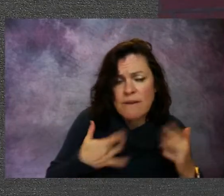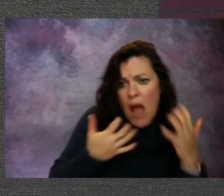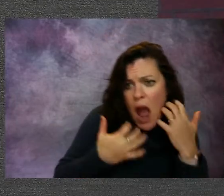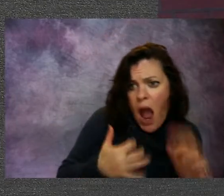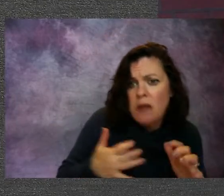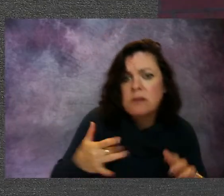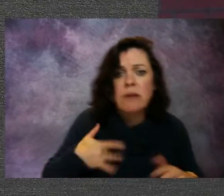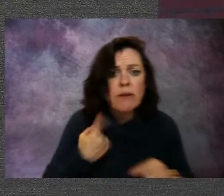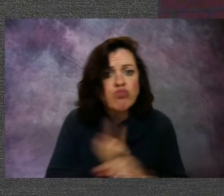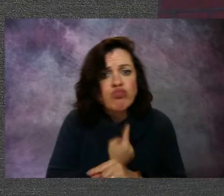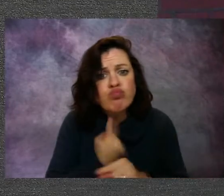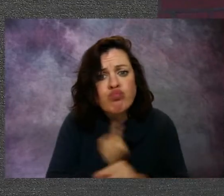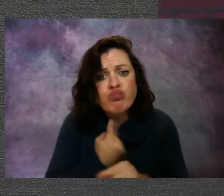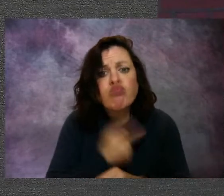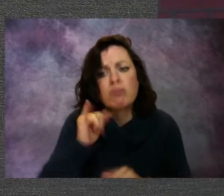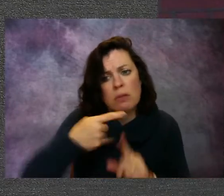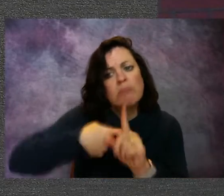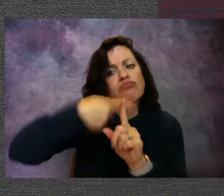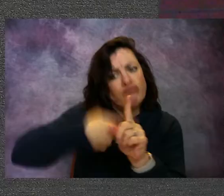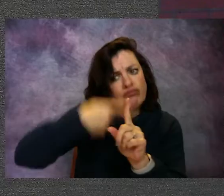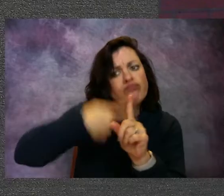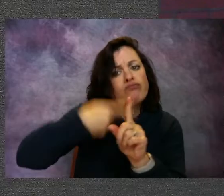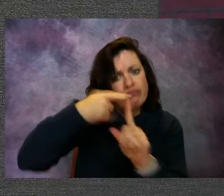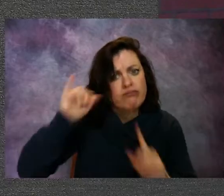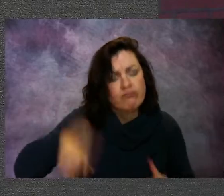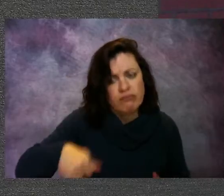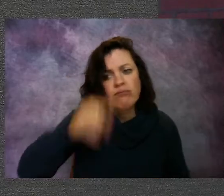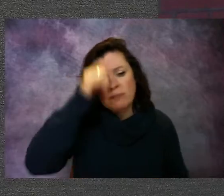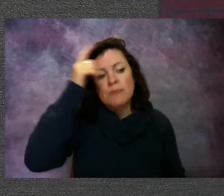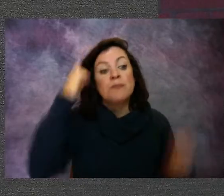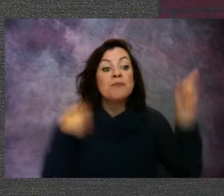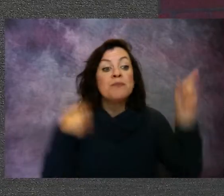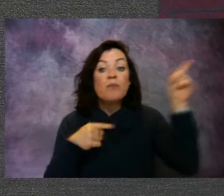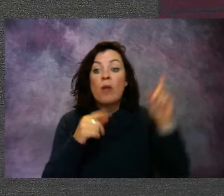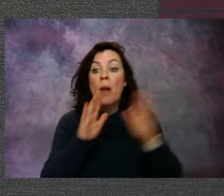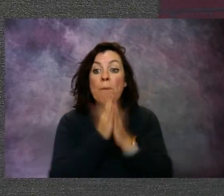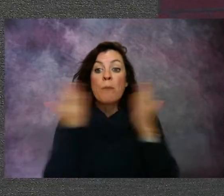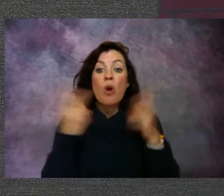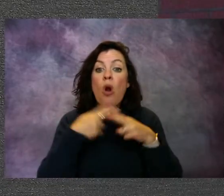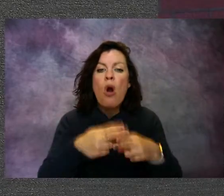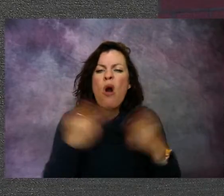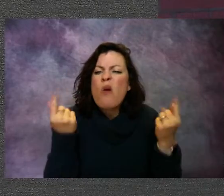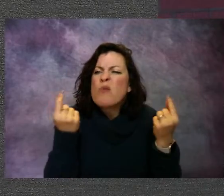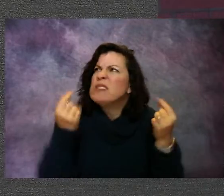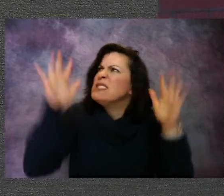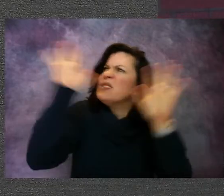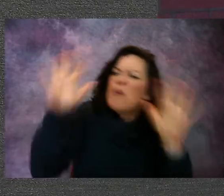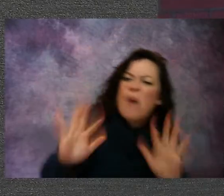it's called, "What's The Weather?" and it has some fun flaps and some wheels that turn